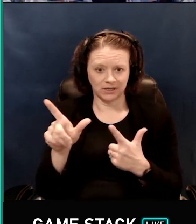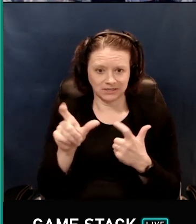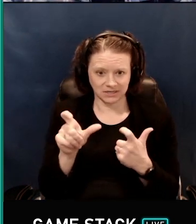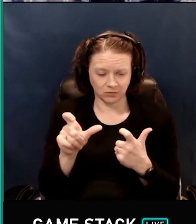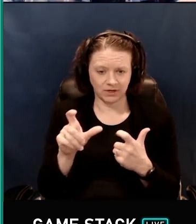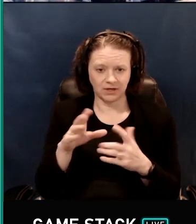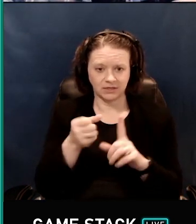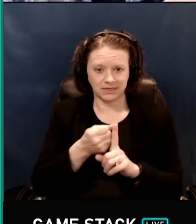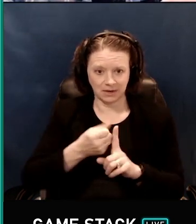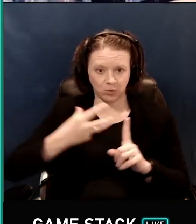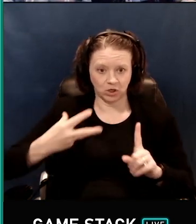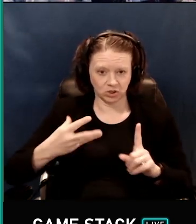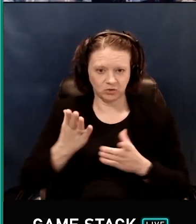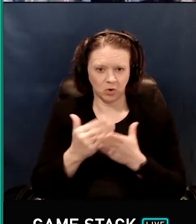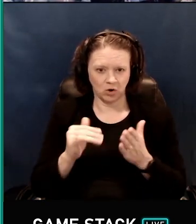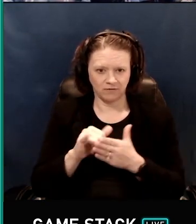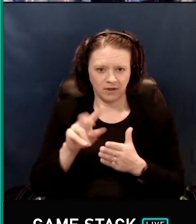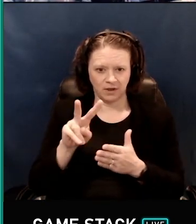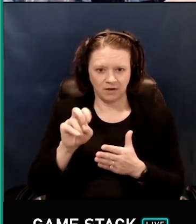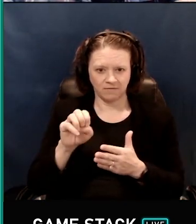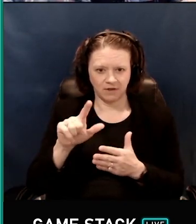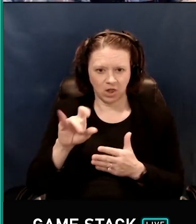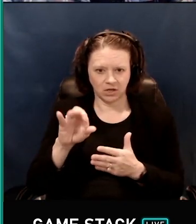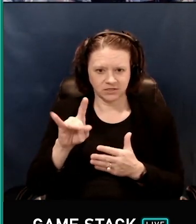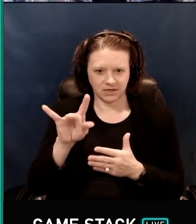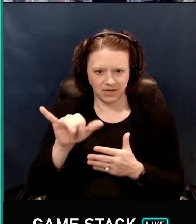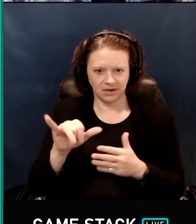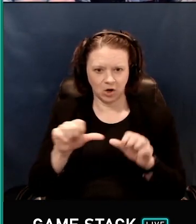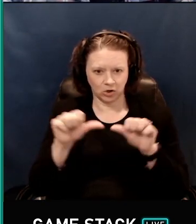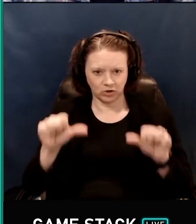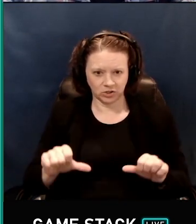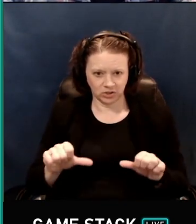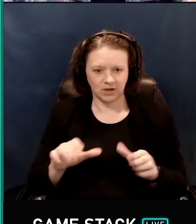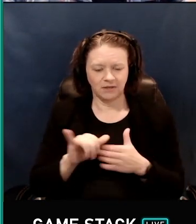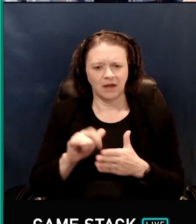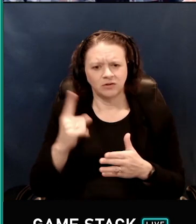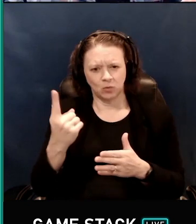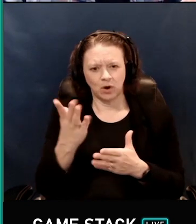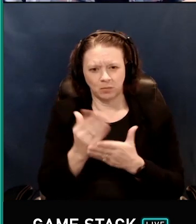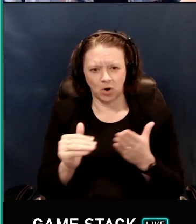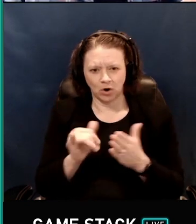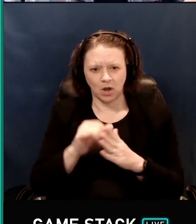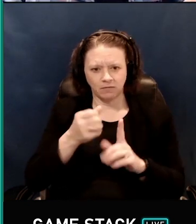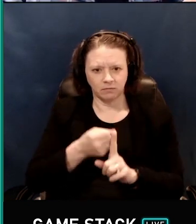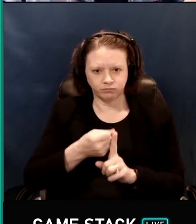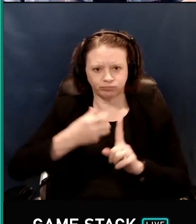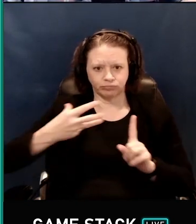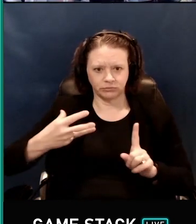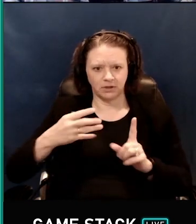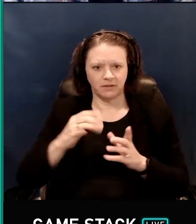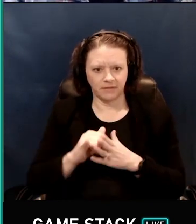That's one of the pieces to decompressing the assets that's available on Xbox, on the next Gen Xbox.